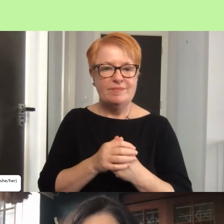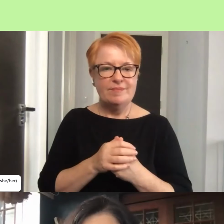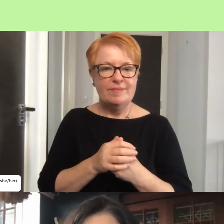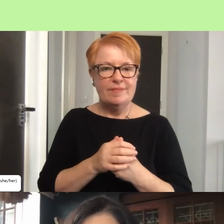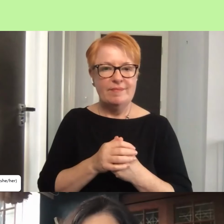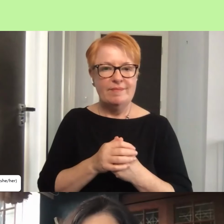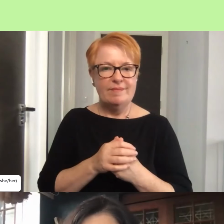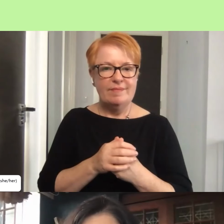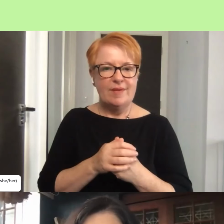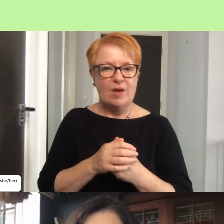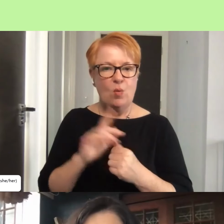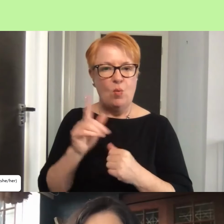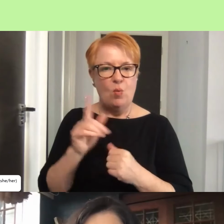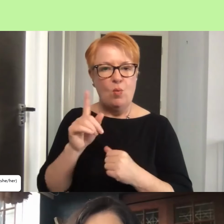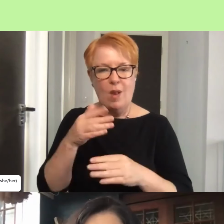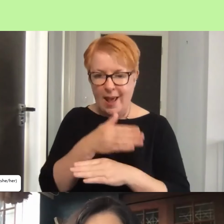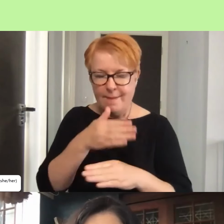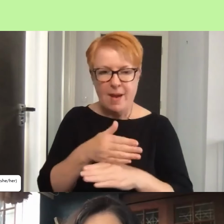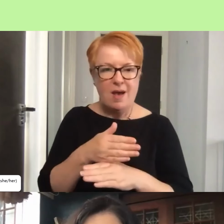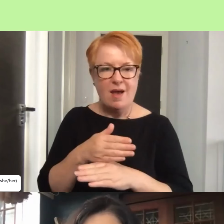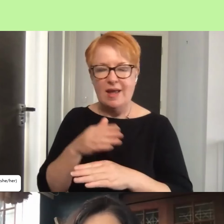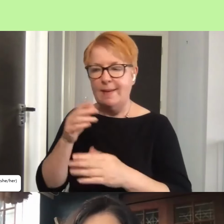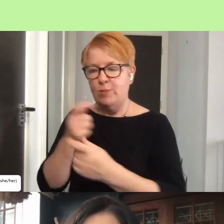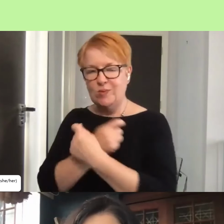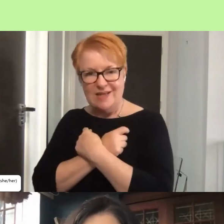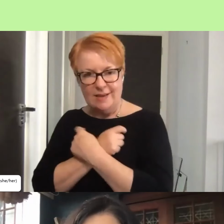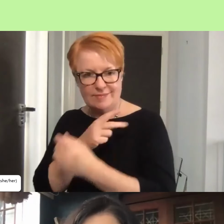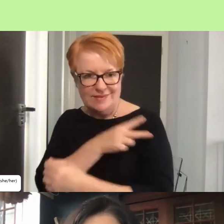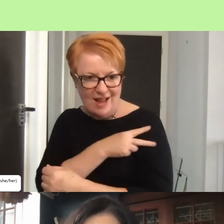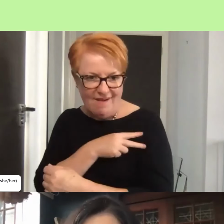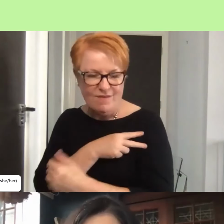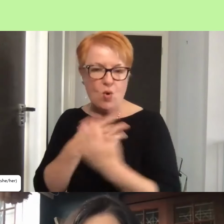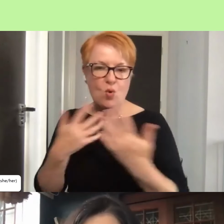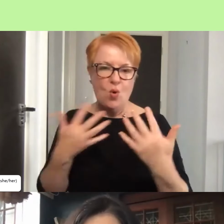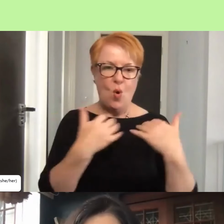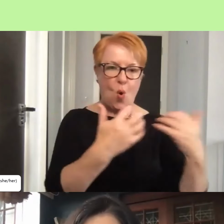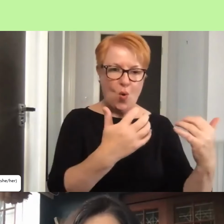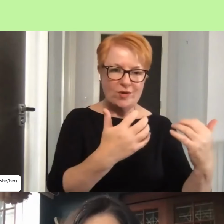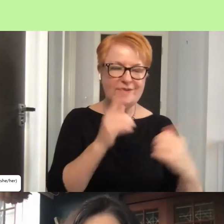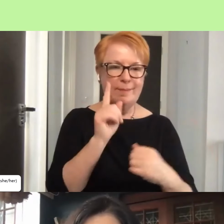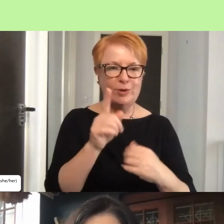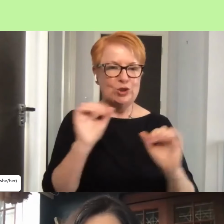the museum by the museum stuff. But I would like to explain that when the project actually happens after that, example,